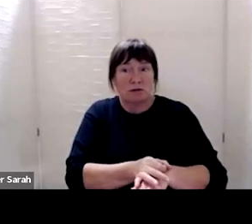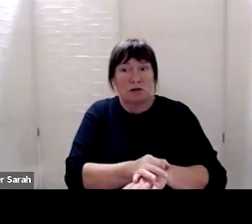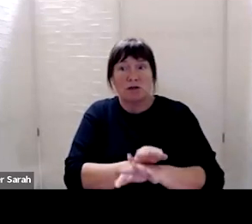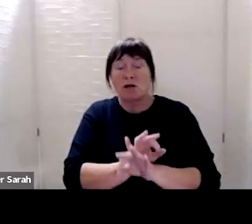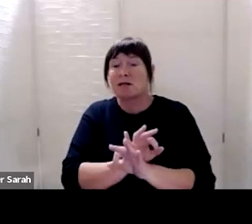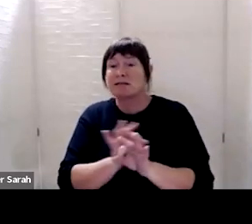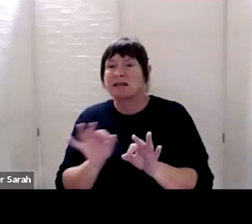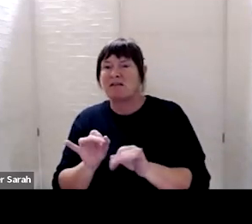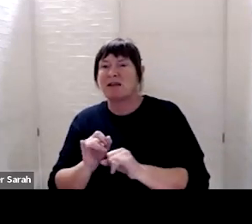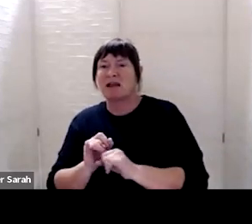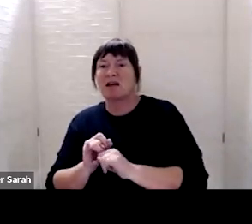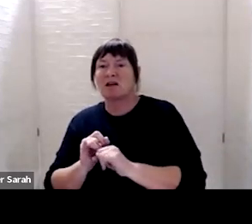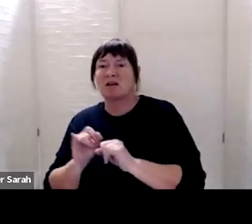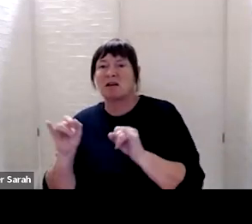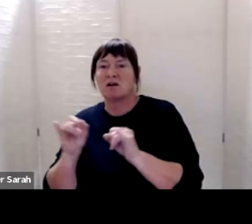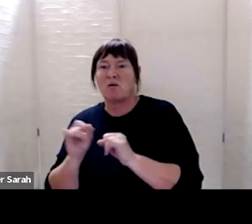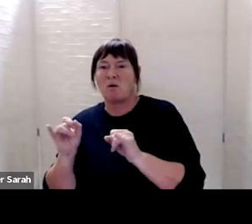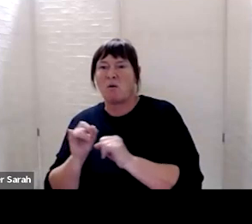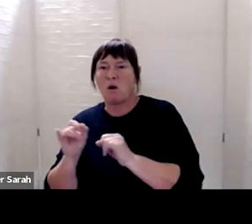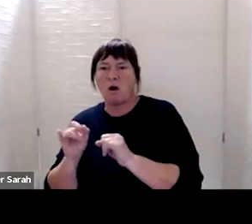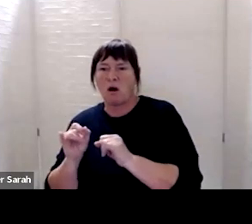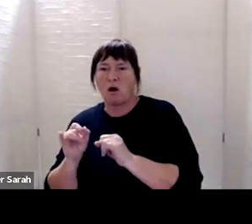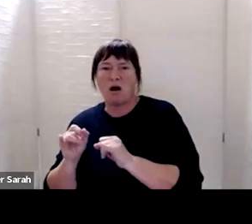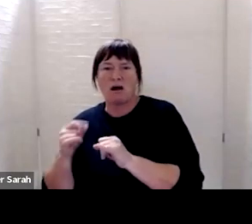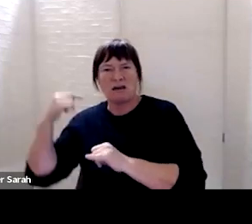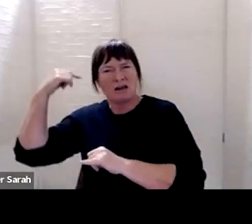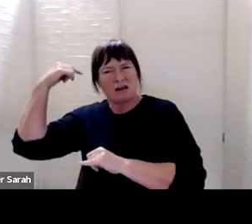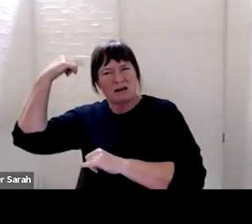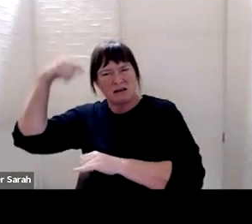the awful falls down button which St John provides?